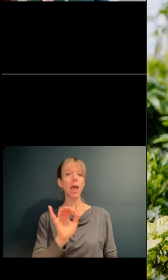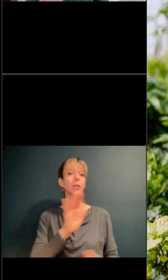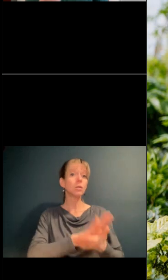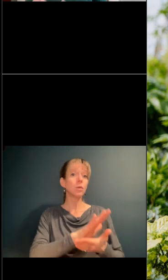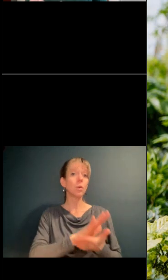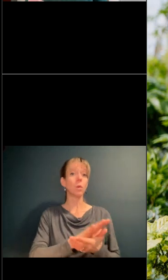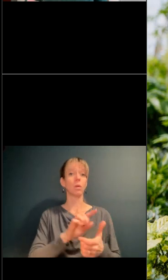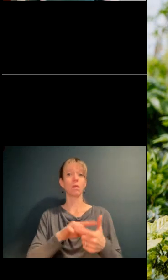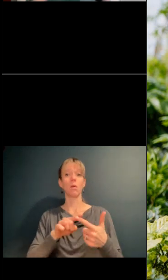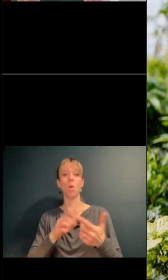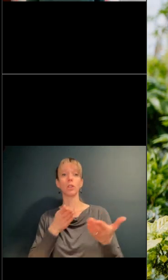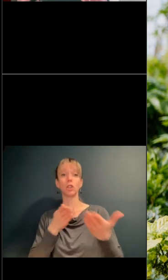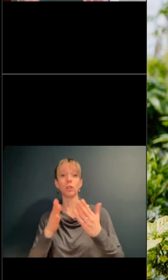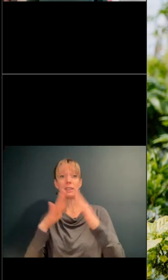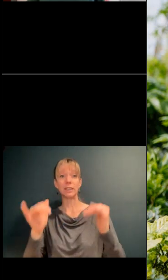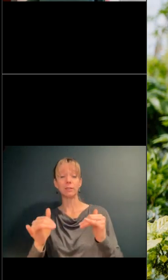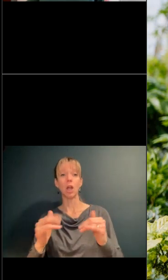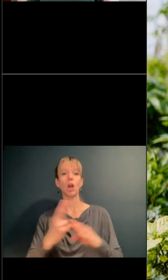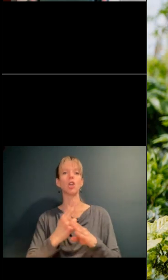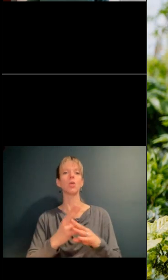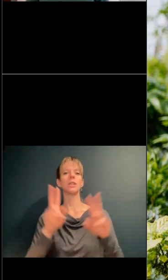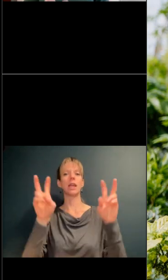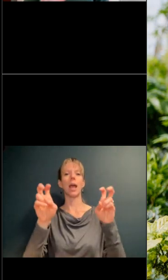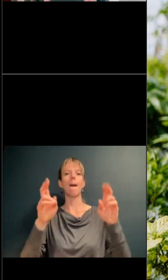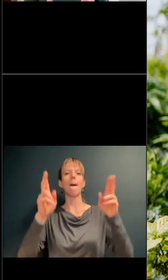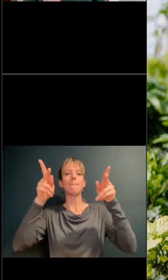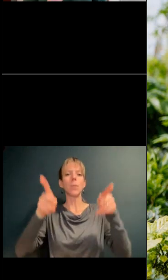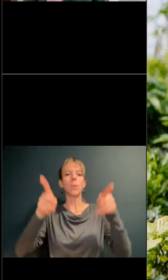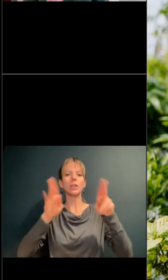systems, using person-centered planning approaches to figure out which supports